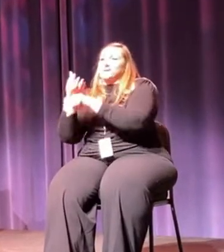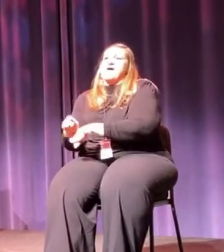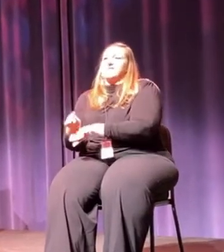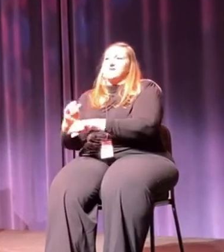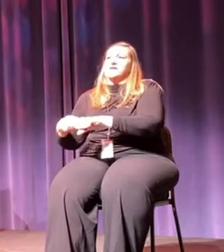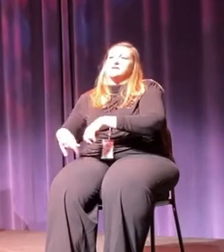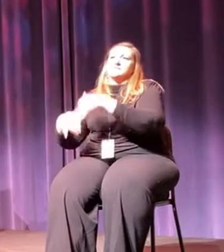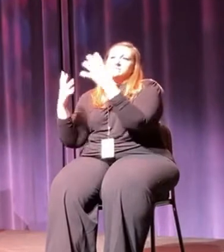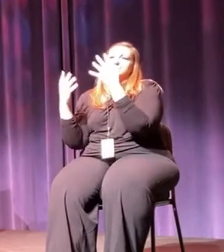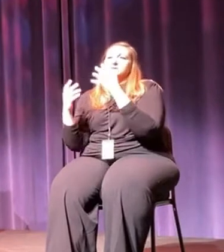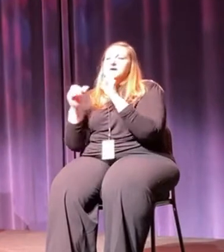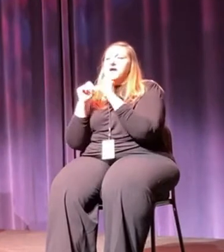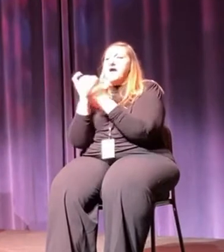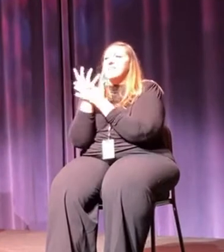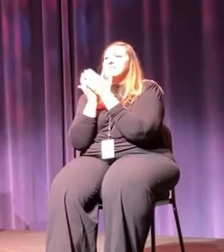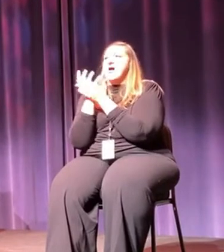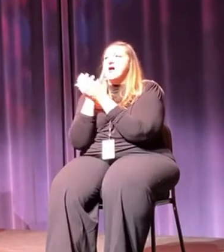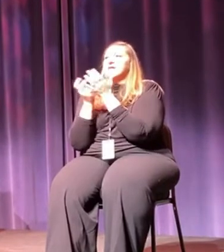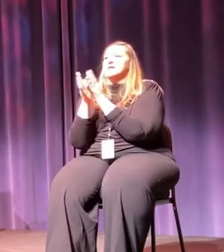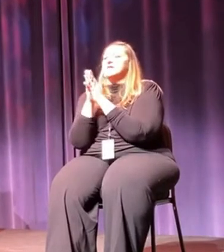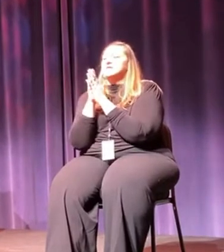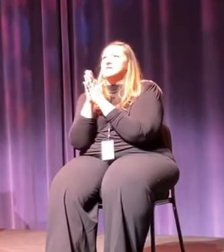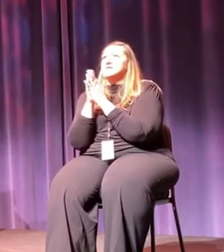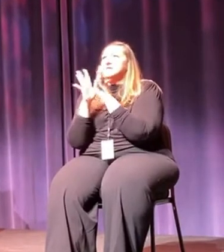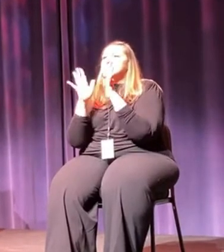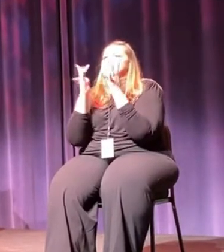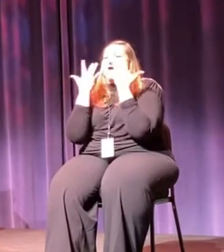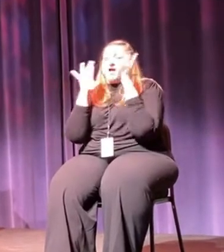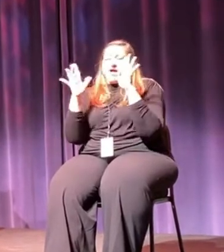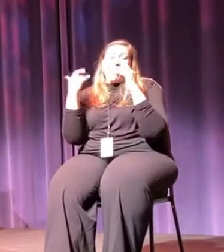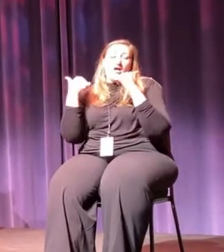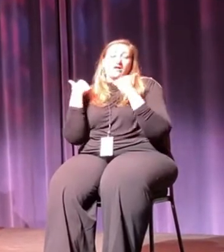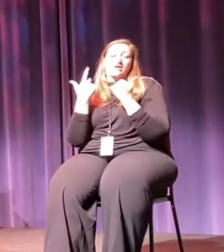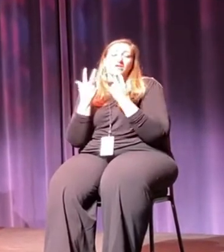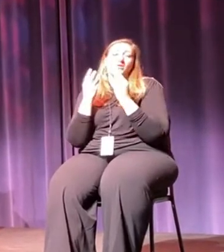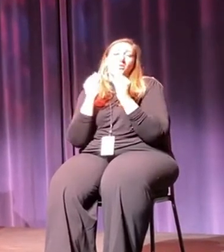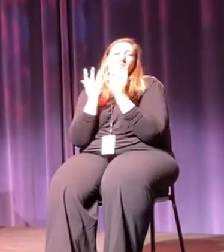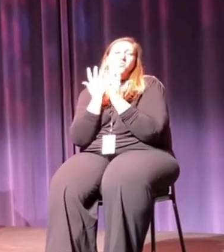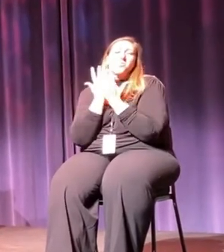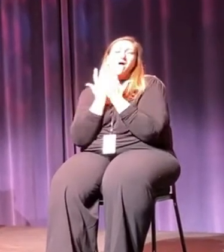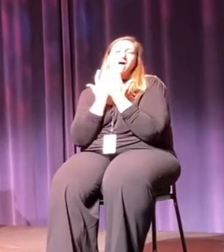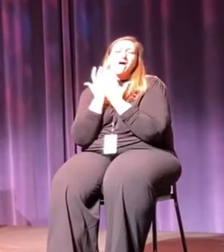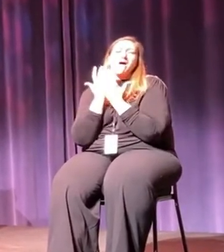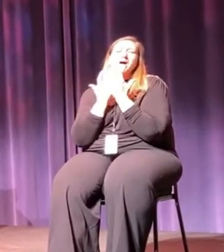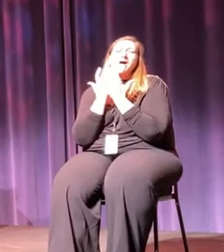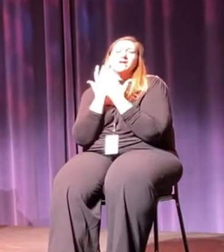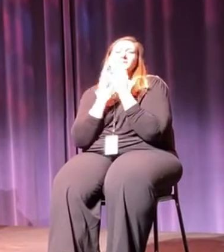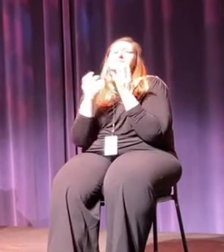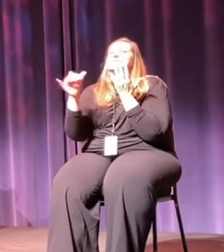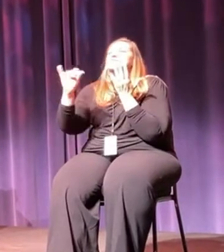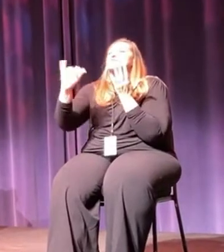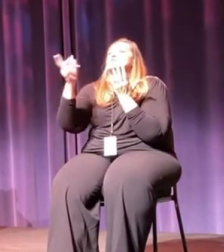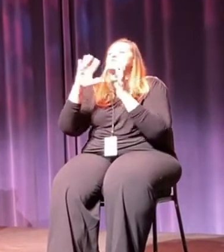and longing and brilliant violet want. The kind that comes in bottles